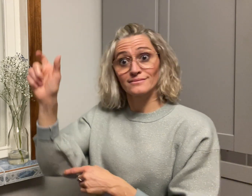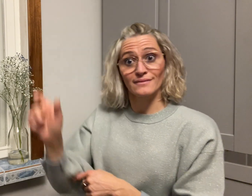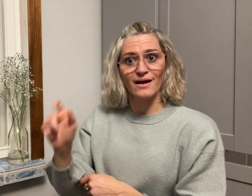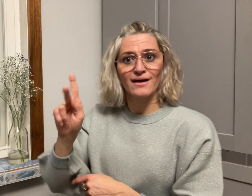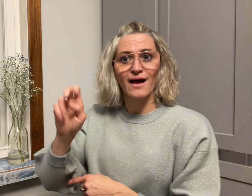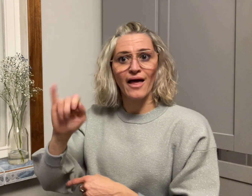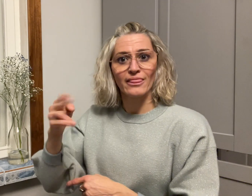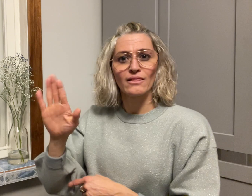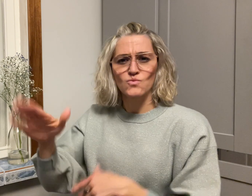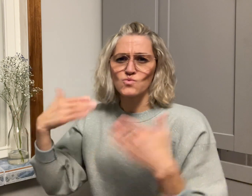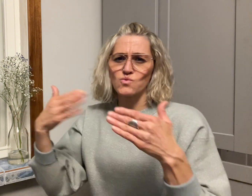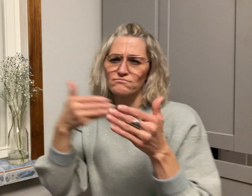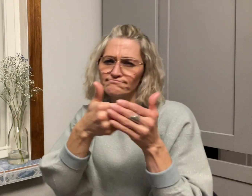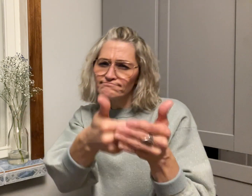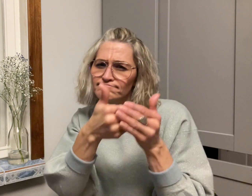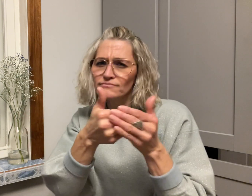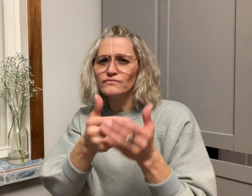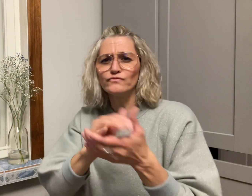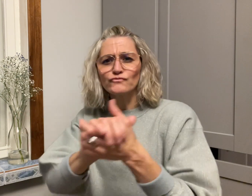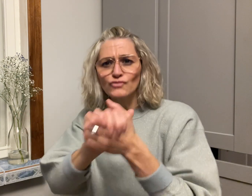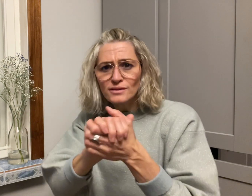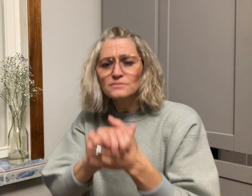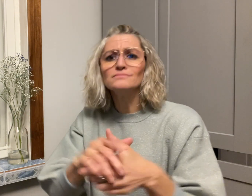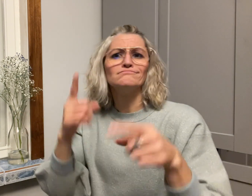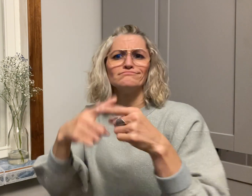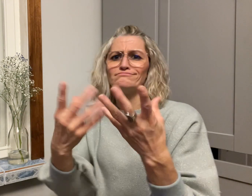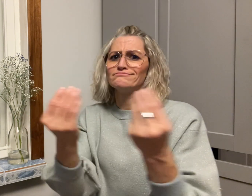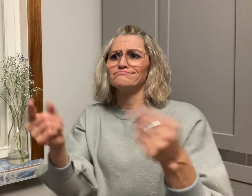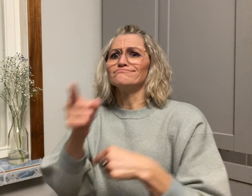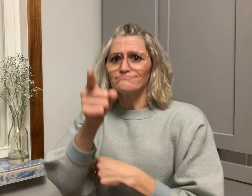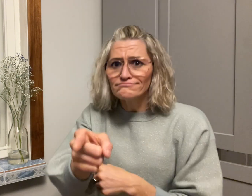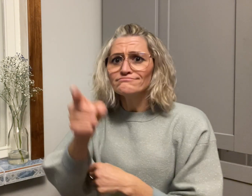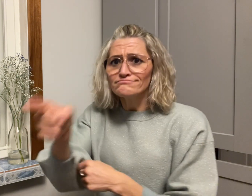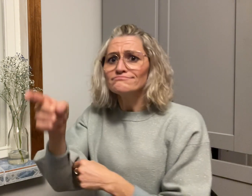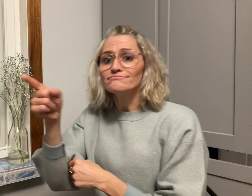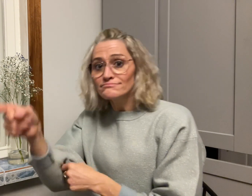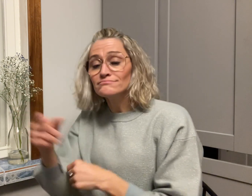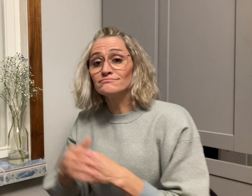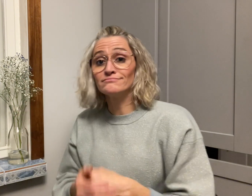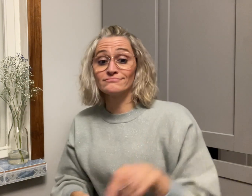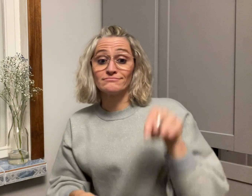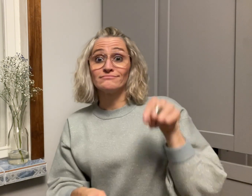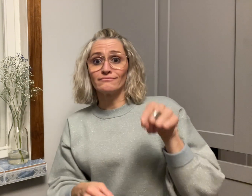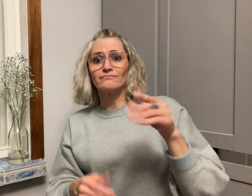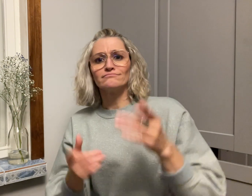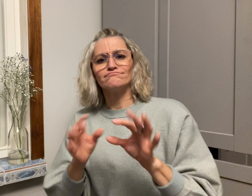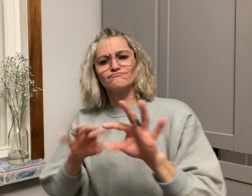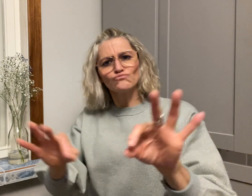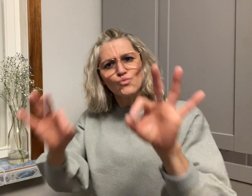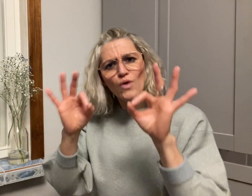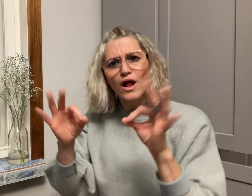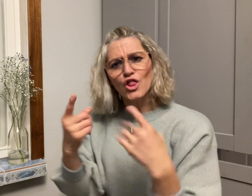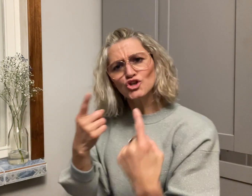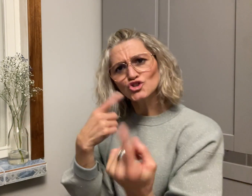The Real Talk with Randy shared a few posts about this story